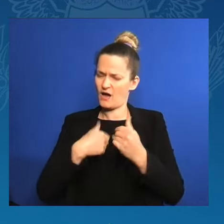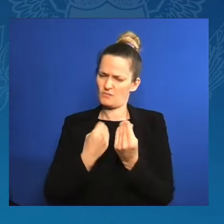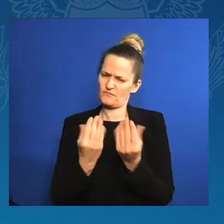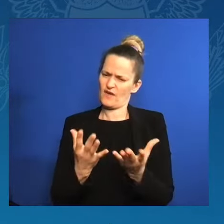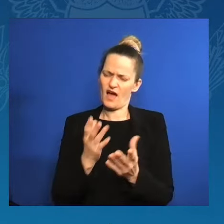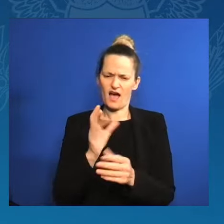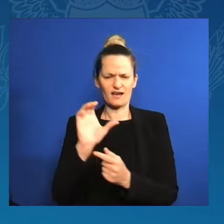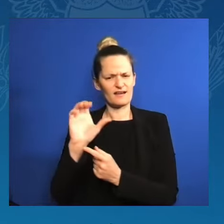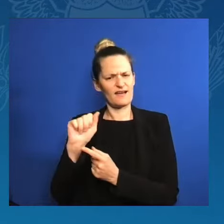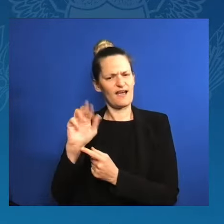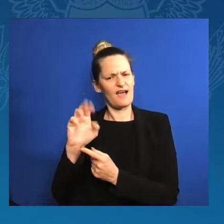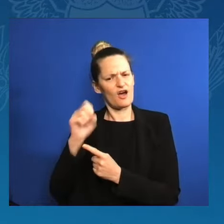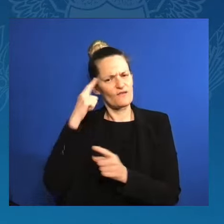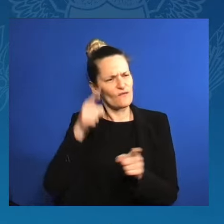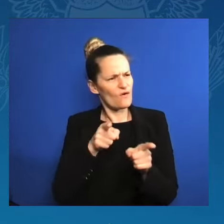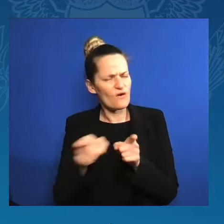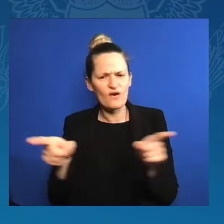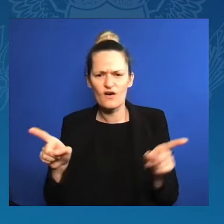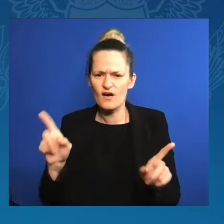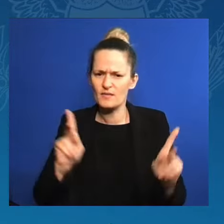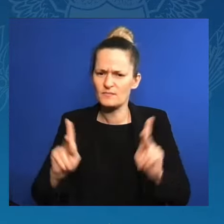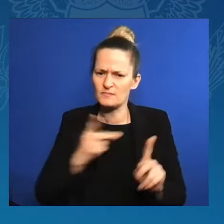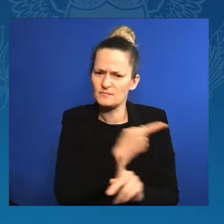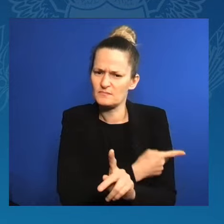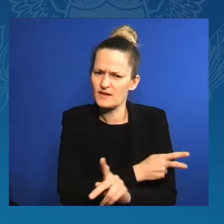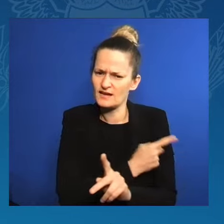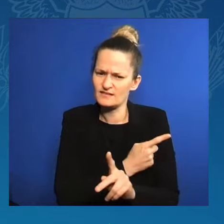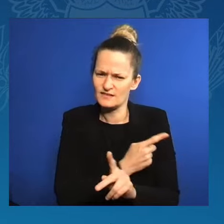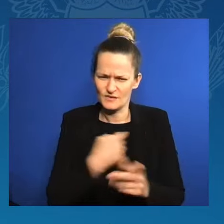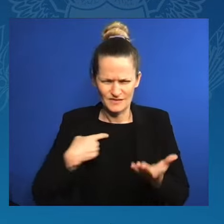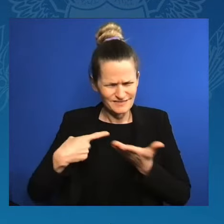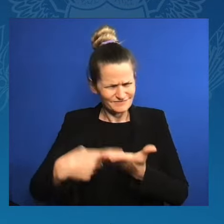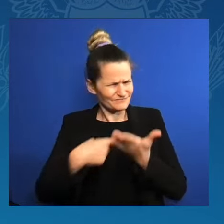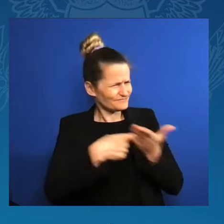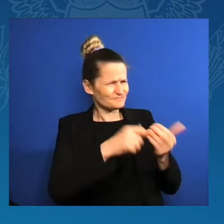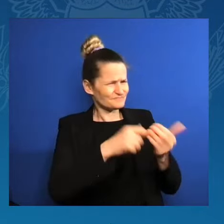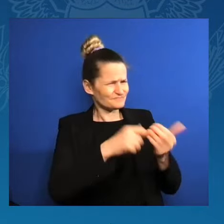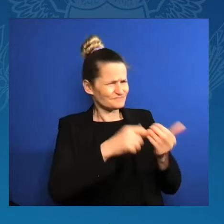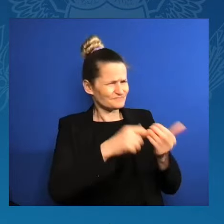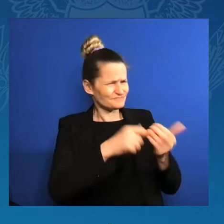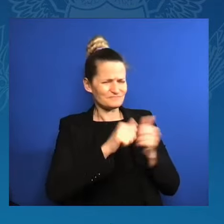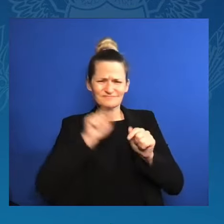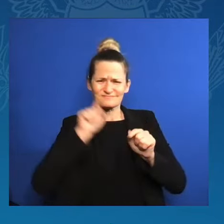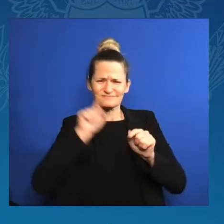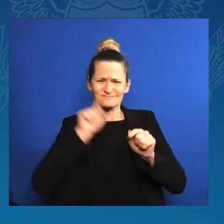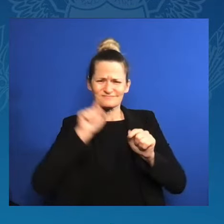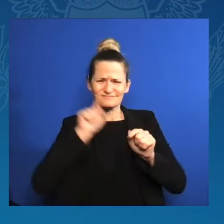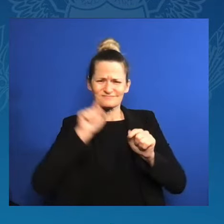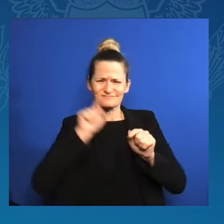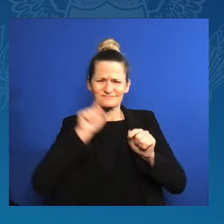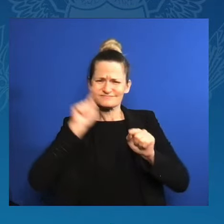in states experiencing the turmoil that bans create, and we have scrambled to get their patients